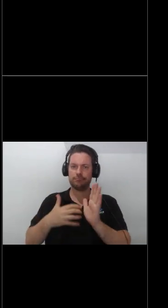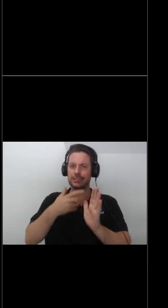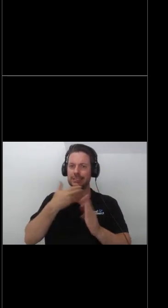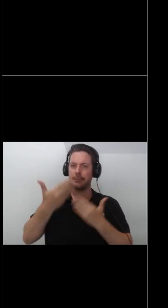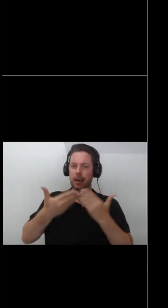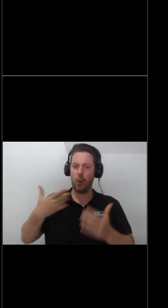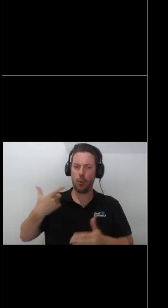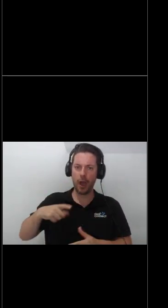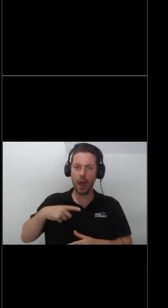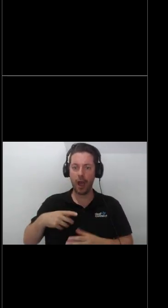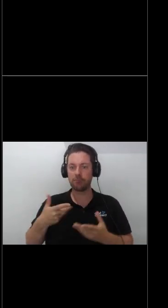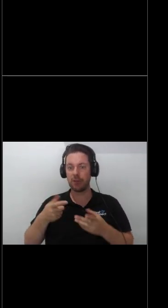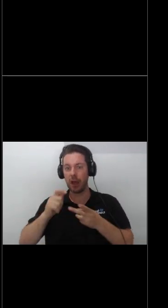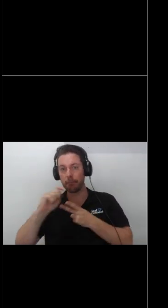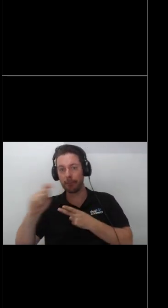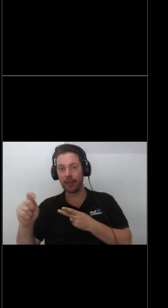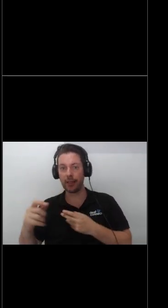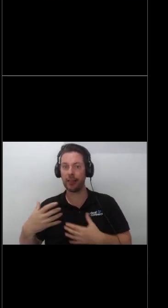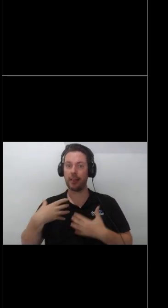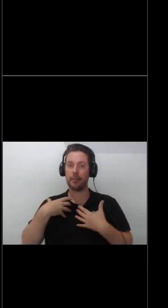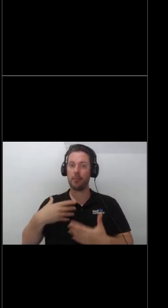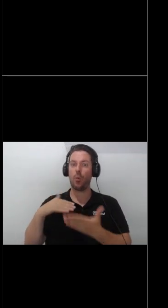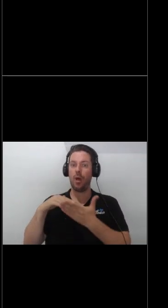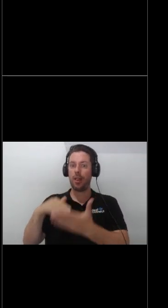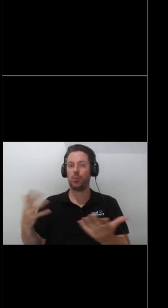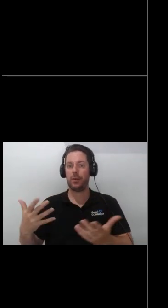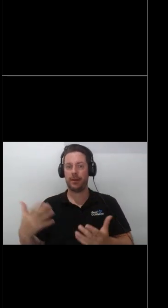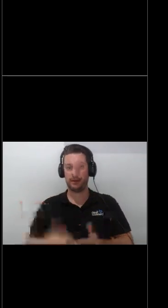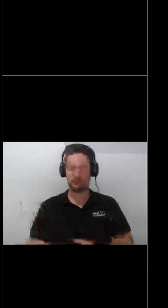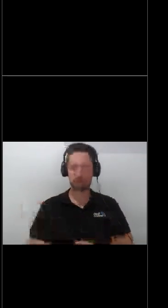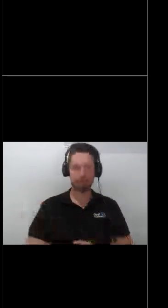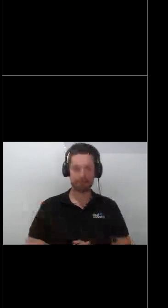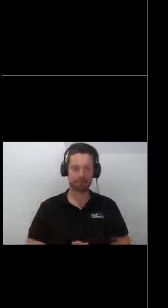or assistance.